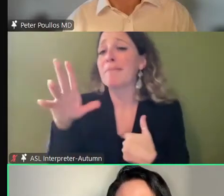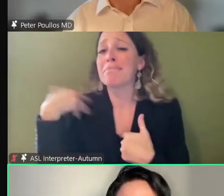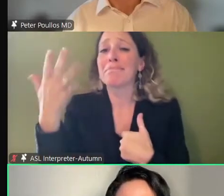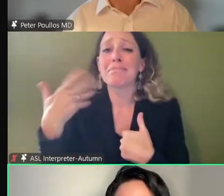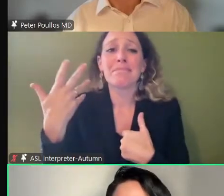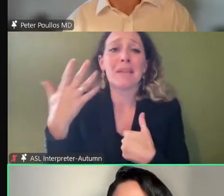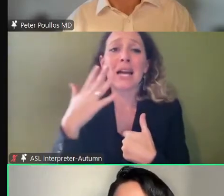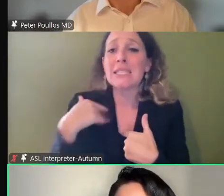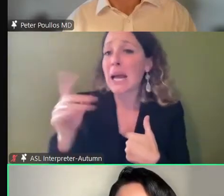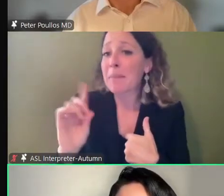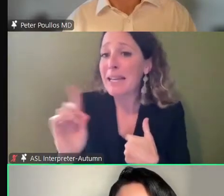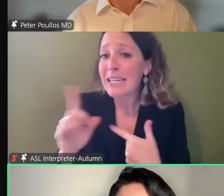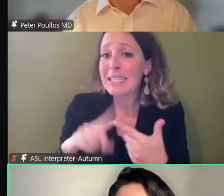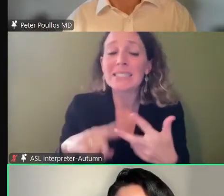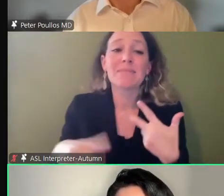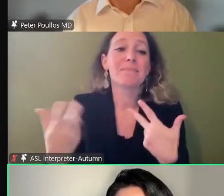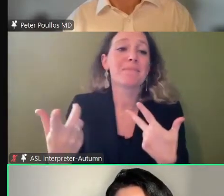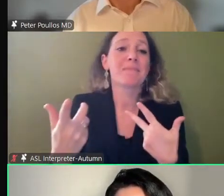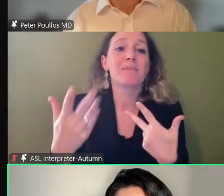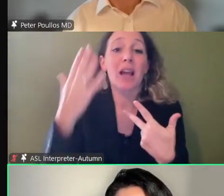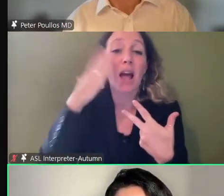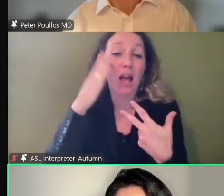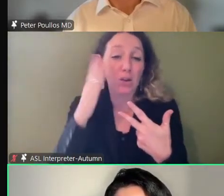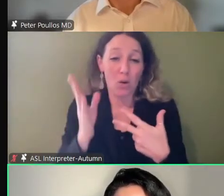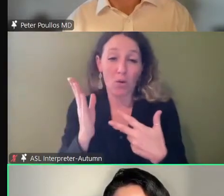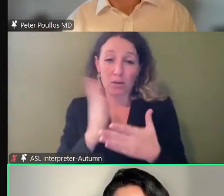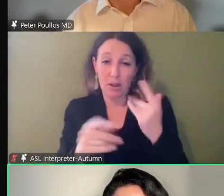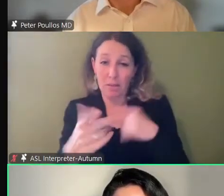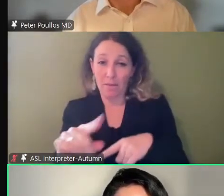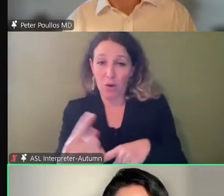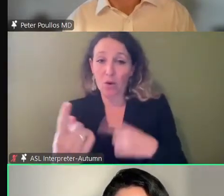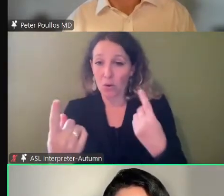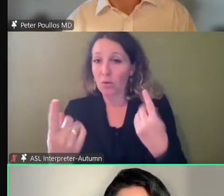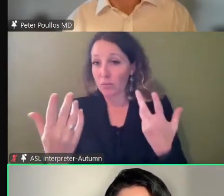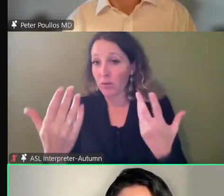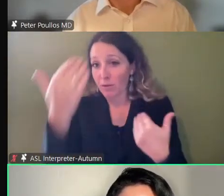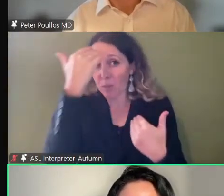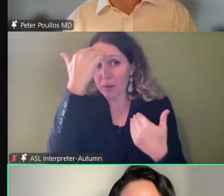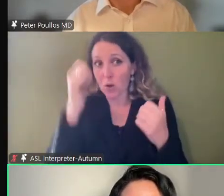and I know many of you are familiar with the CDC infographic, so if you are please bear with us.